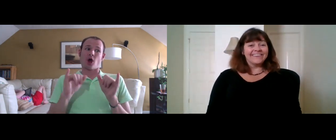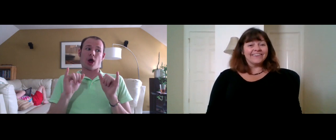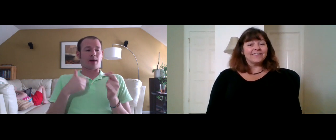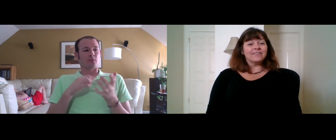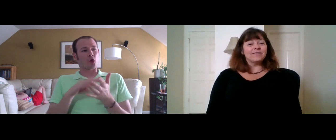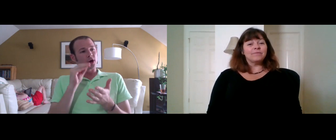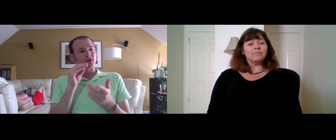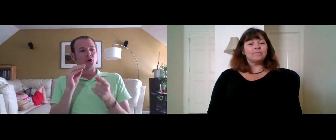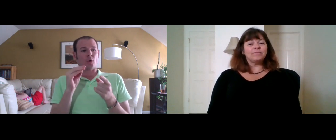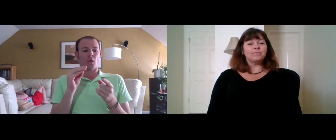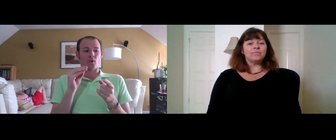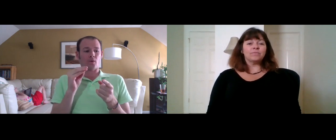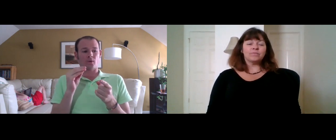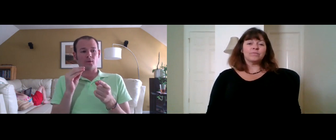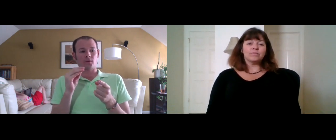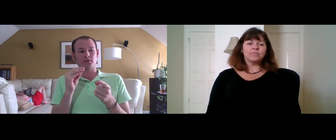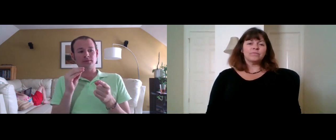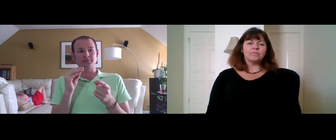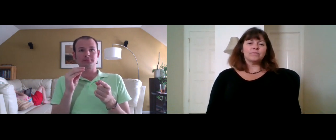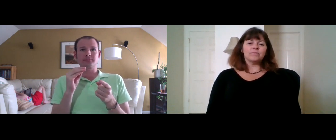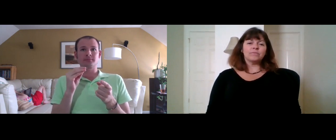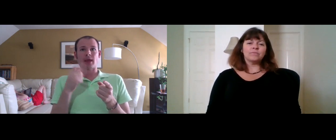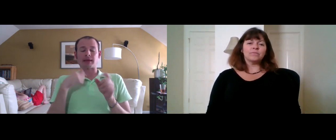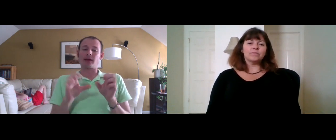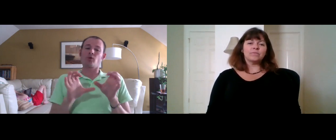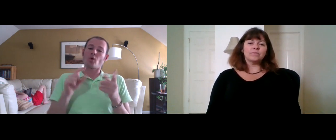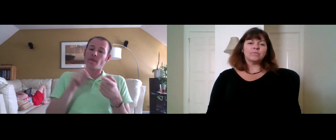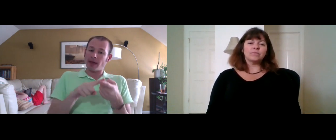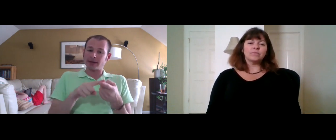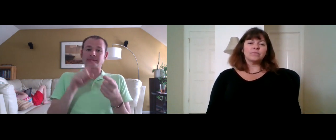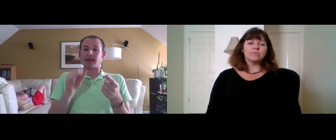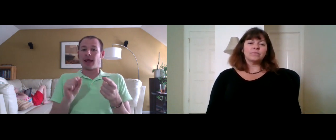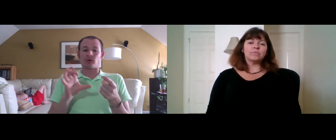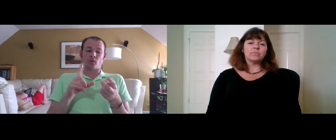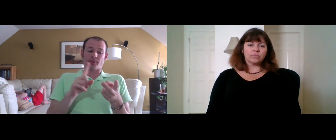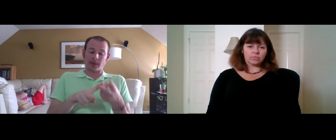I'm learning that I can do this, or this, or why not this